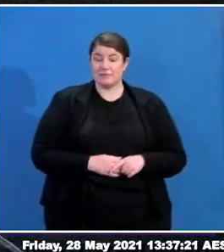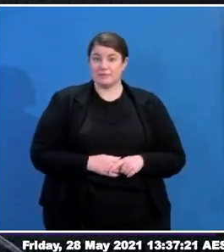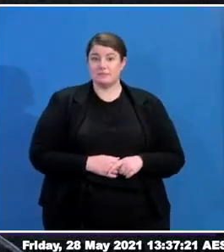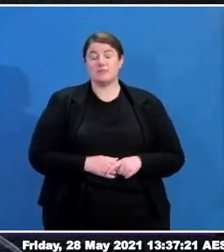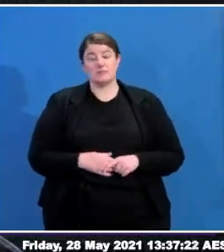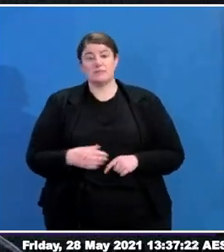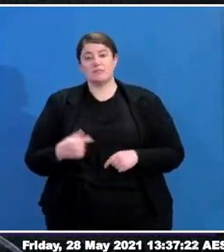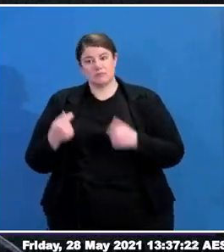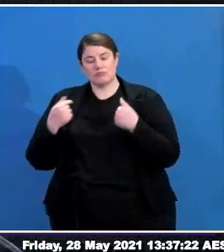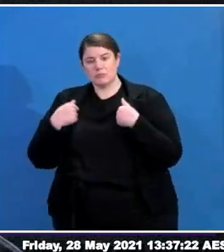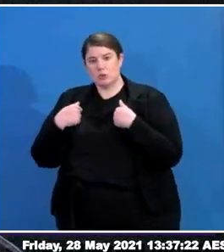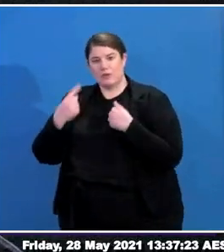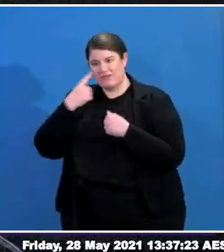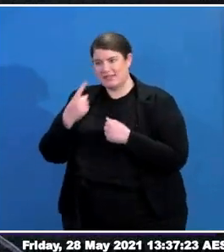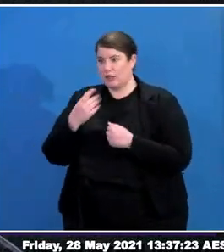costs over the last four or five years.